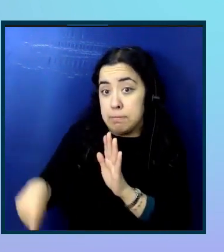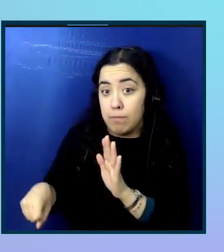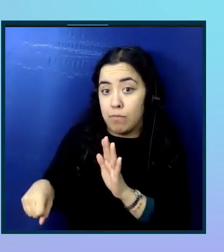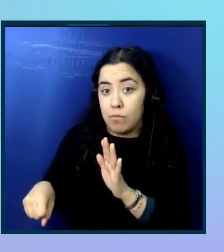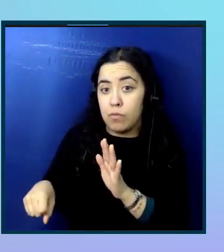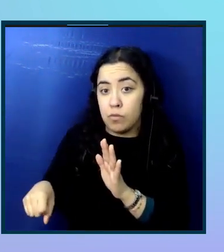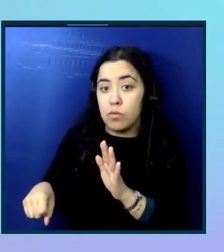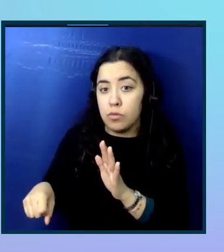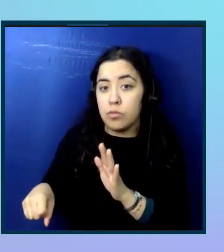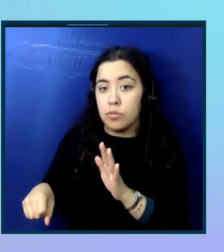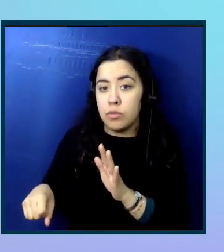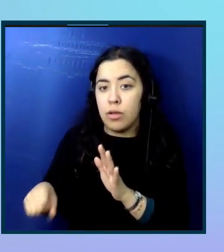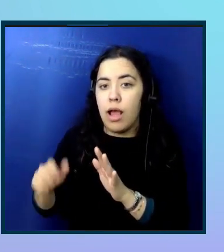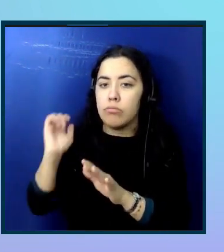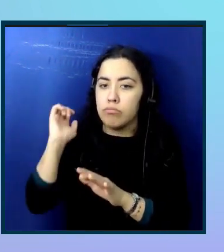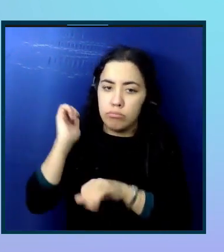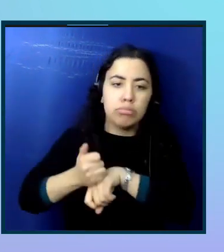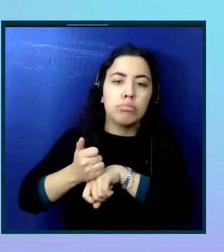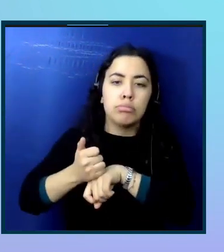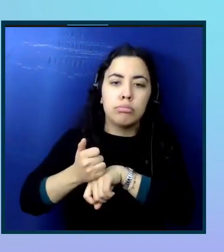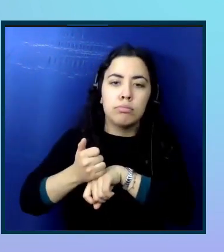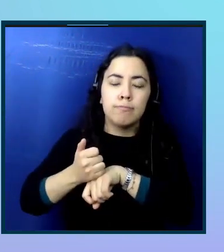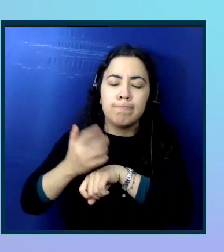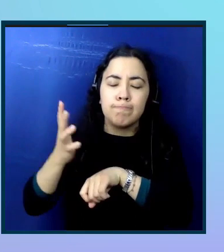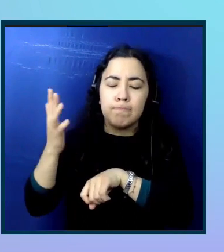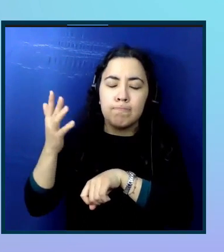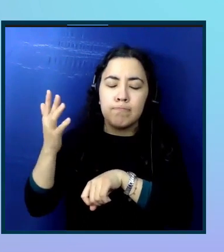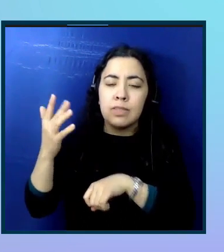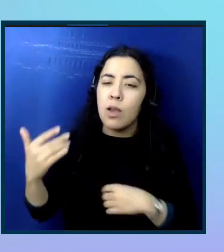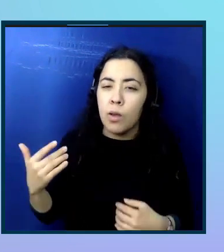Now we have critiqued work,